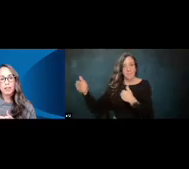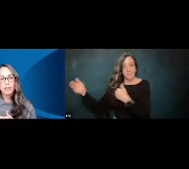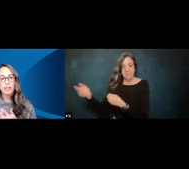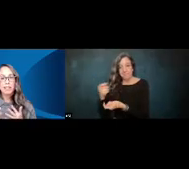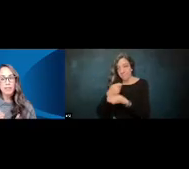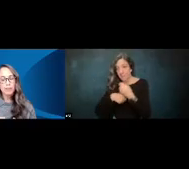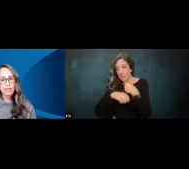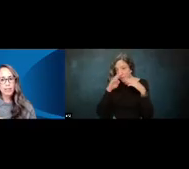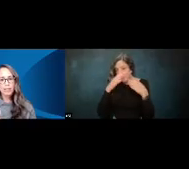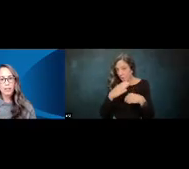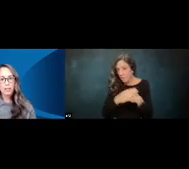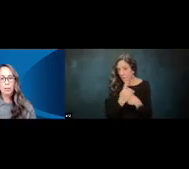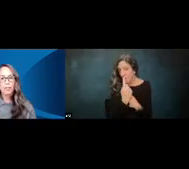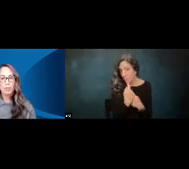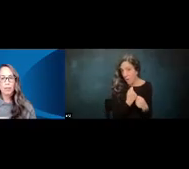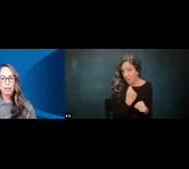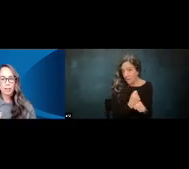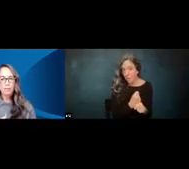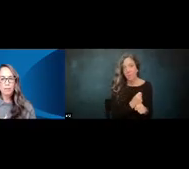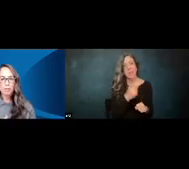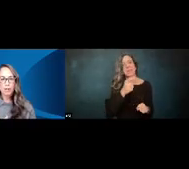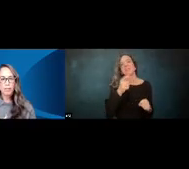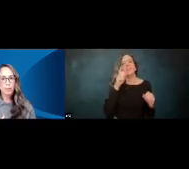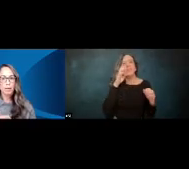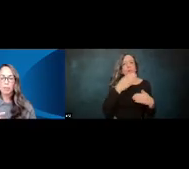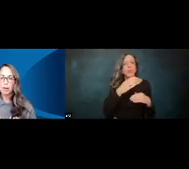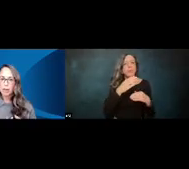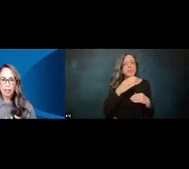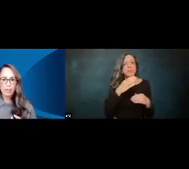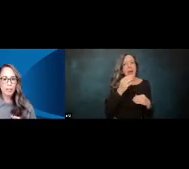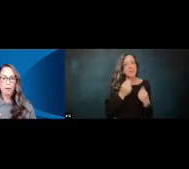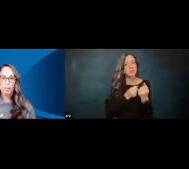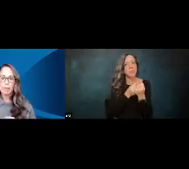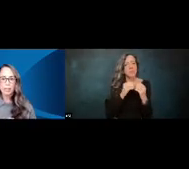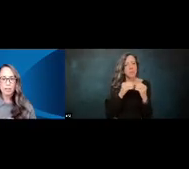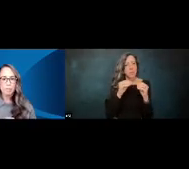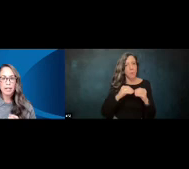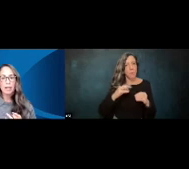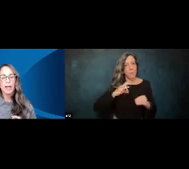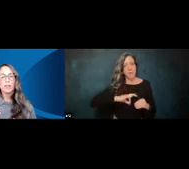focusing on a single year, this supports more meaningful reflection about progress, momentum,